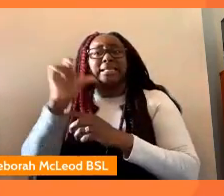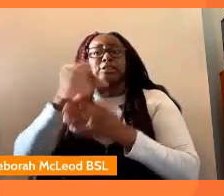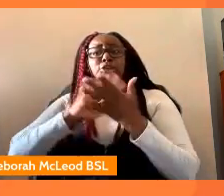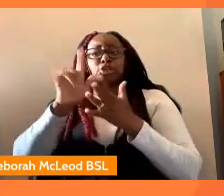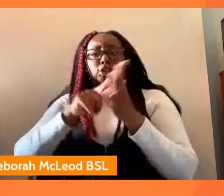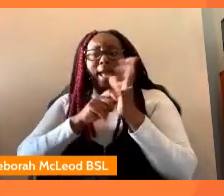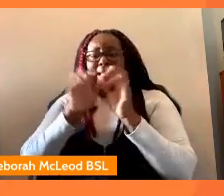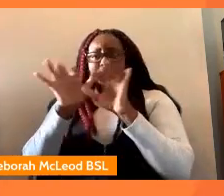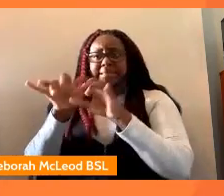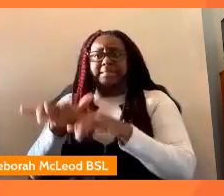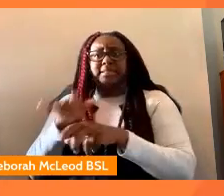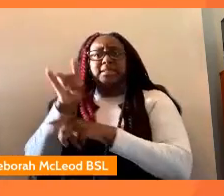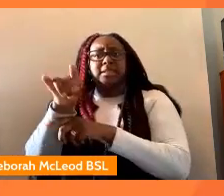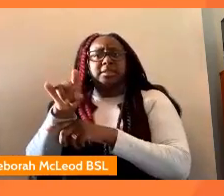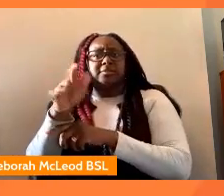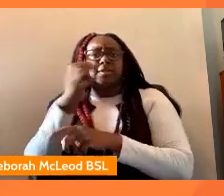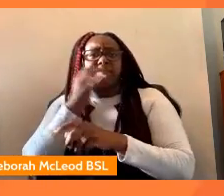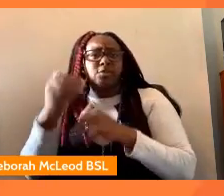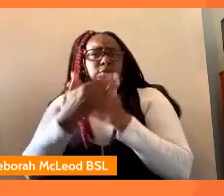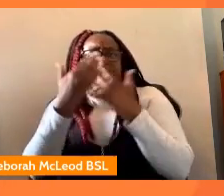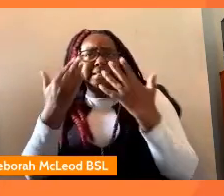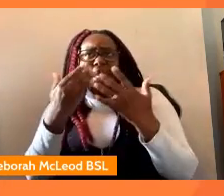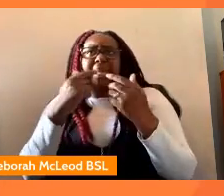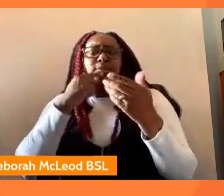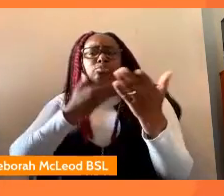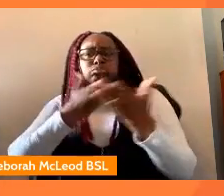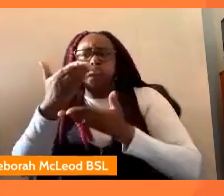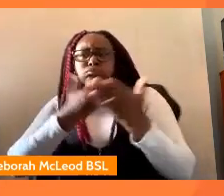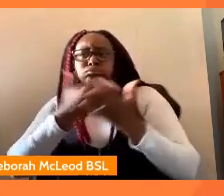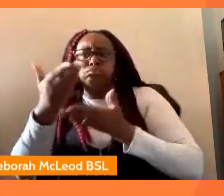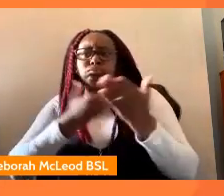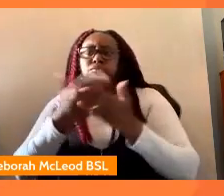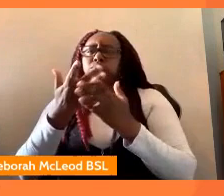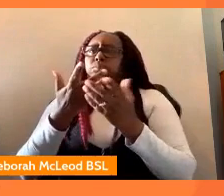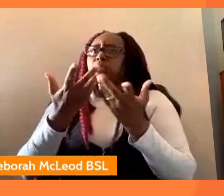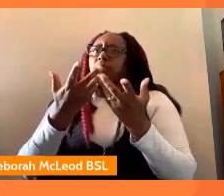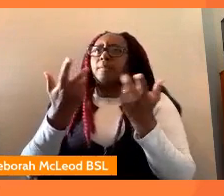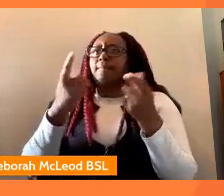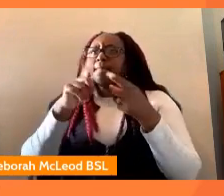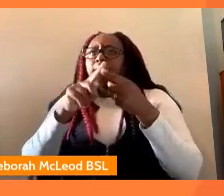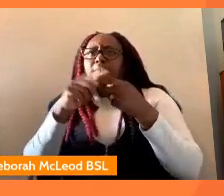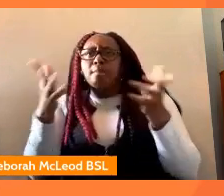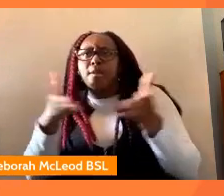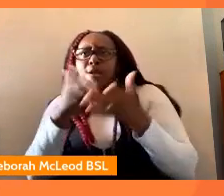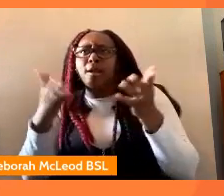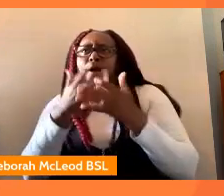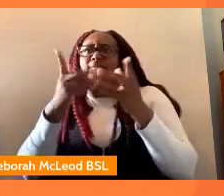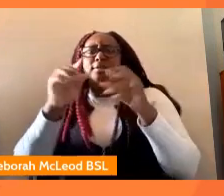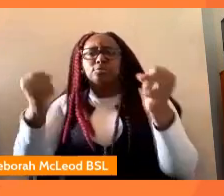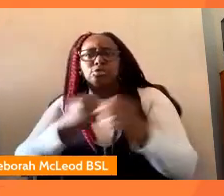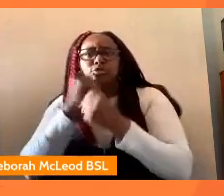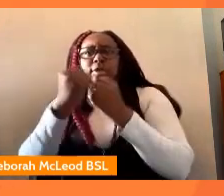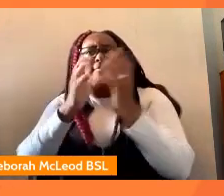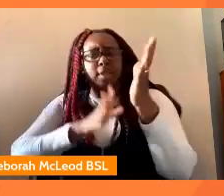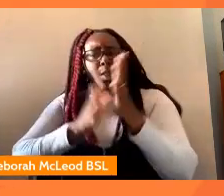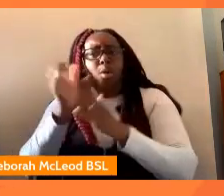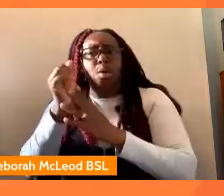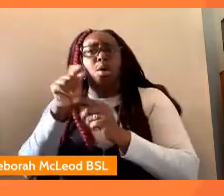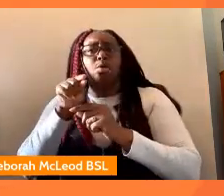Over the past few days we have been discussing and exploring the ways to encourage and strengthen the cultural sector, all across the country,